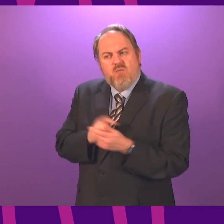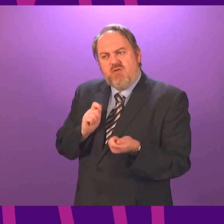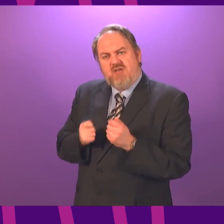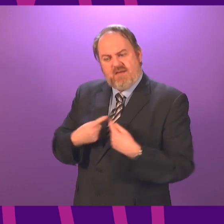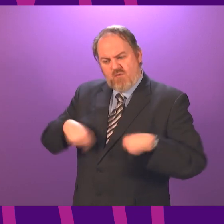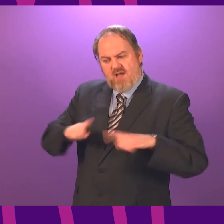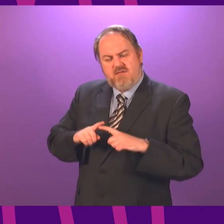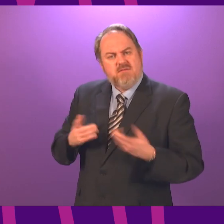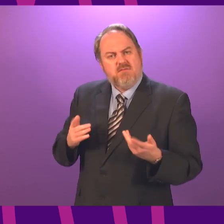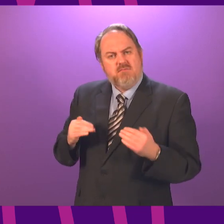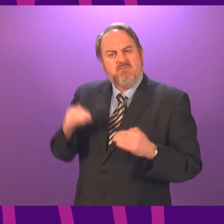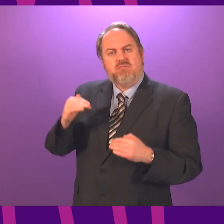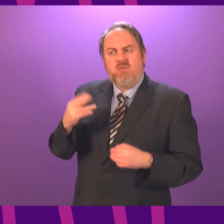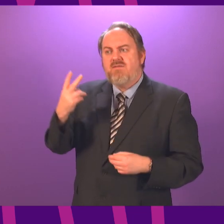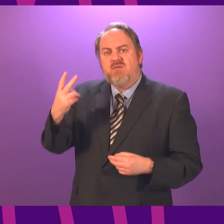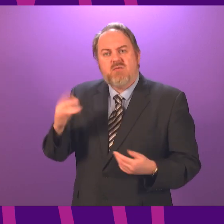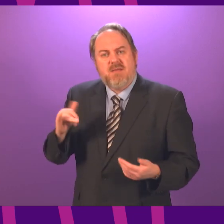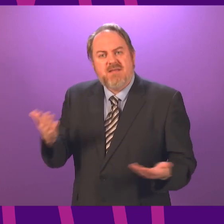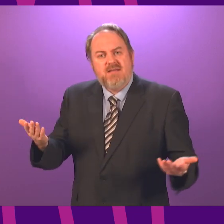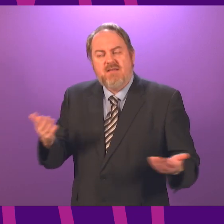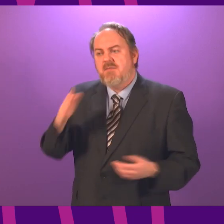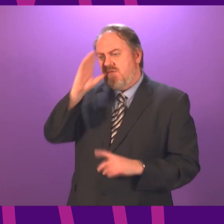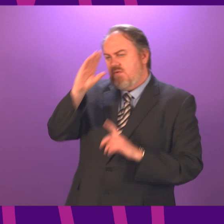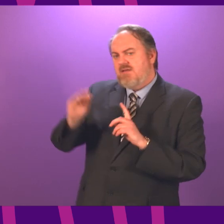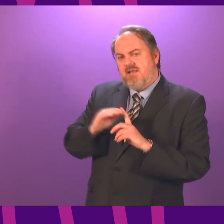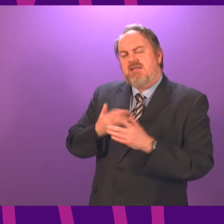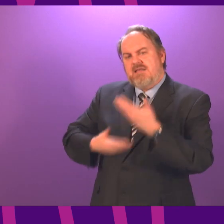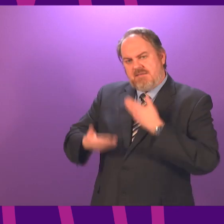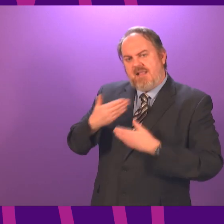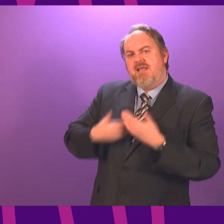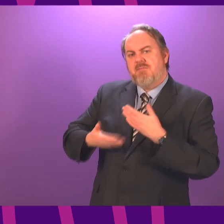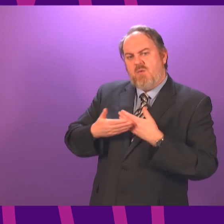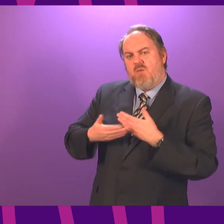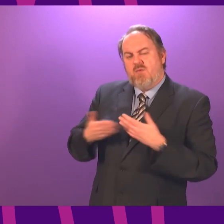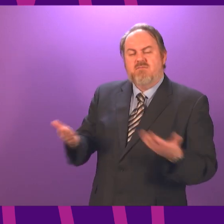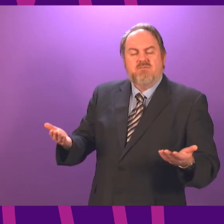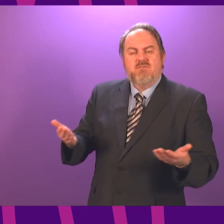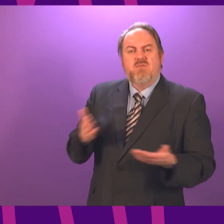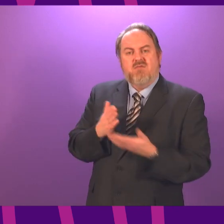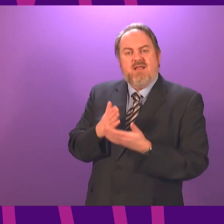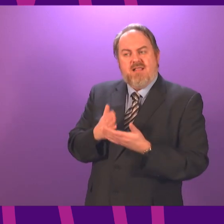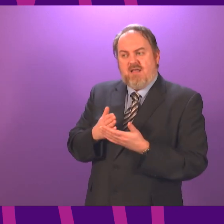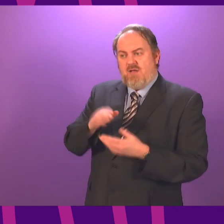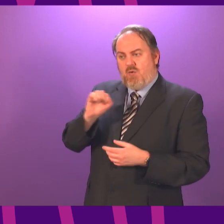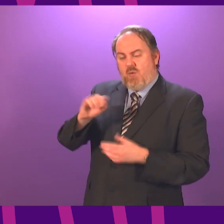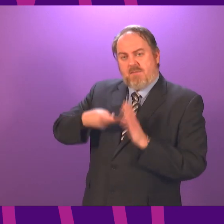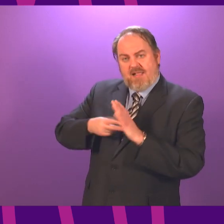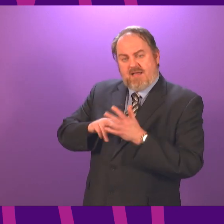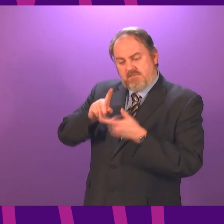and regarding the business support that she has confirmed will remain in place until the